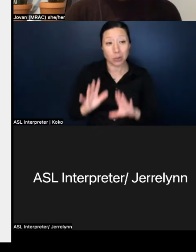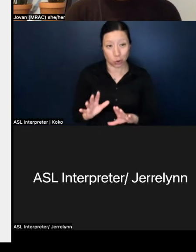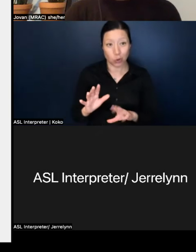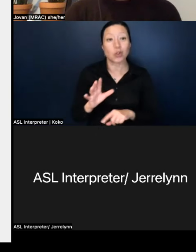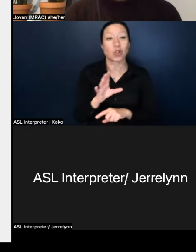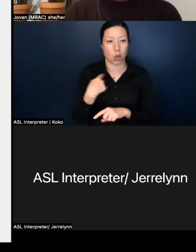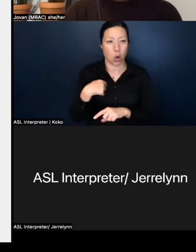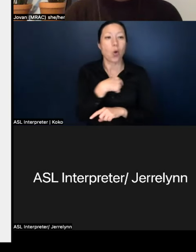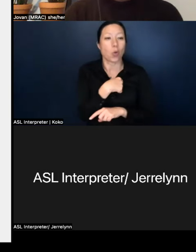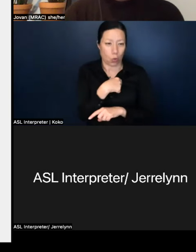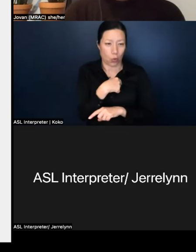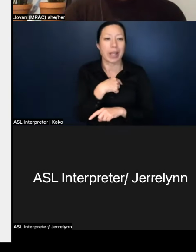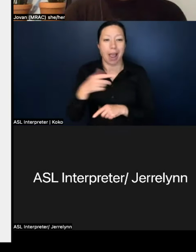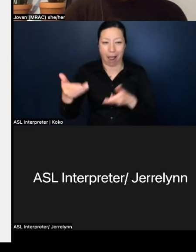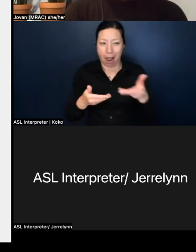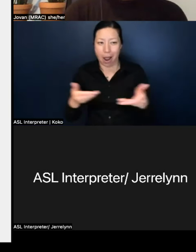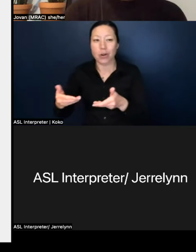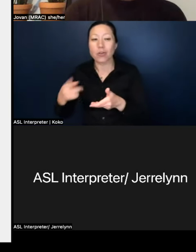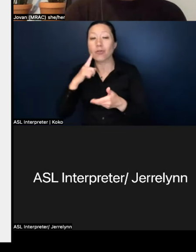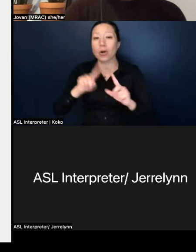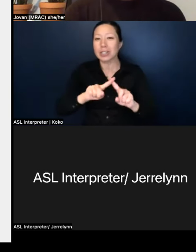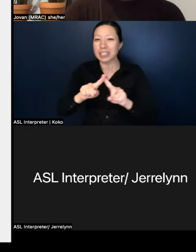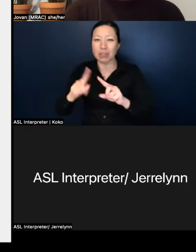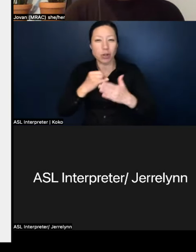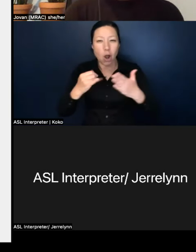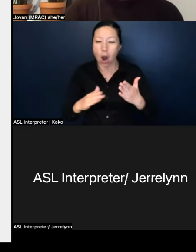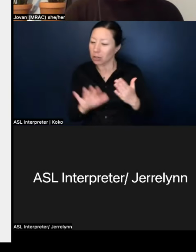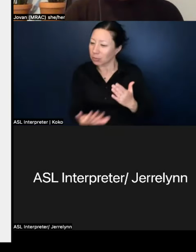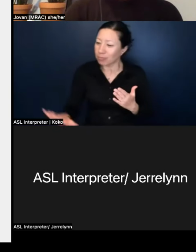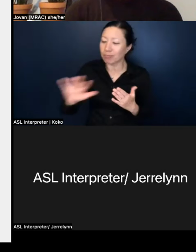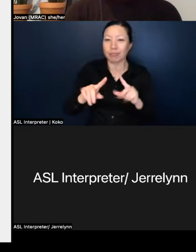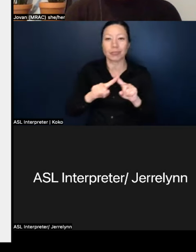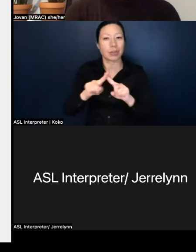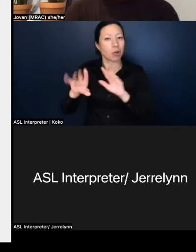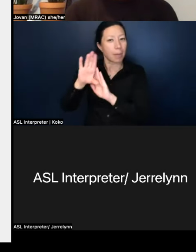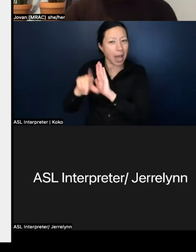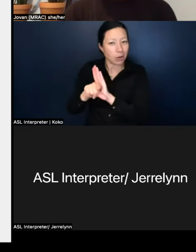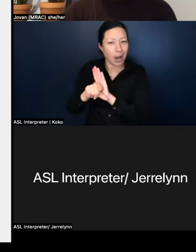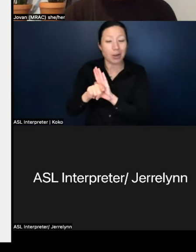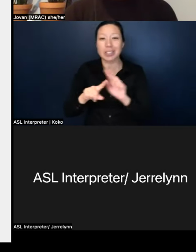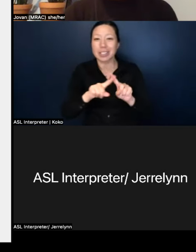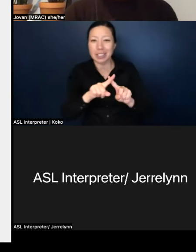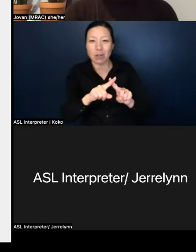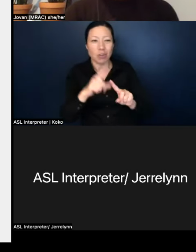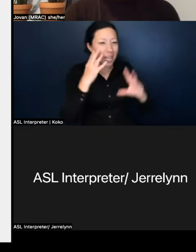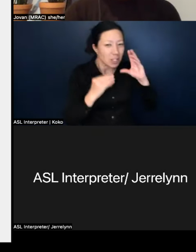across backgrounds, experiences, and cultures, and several intimate focus groups.